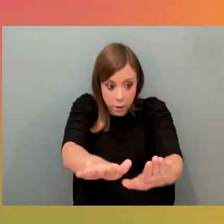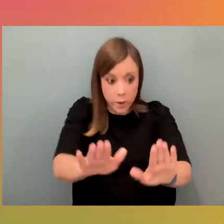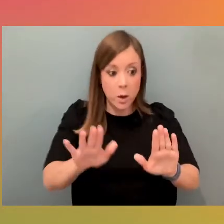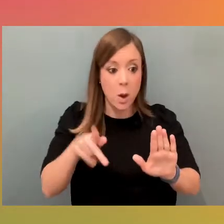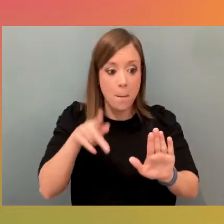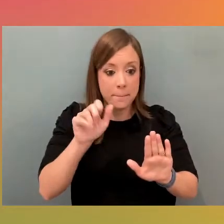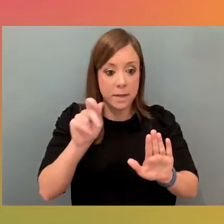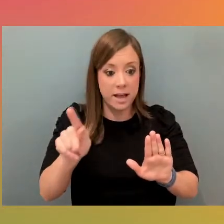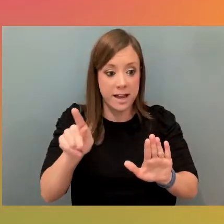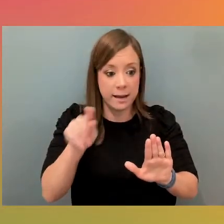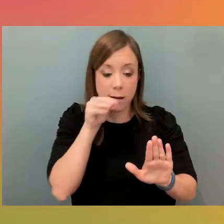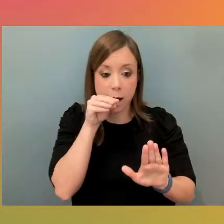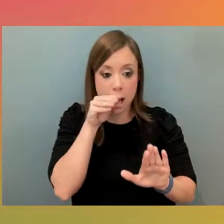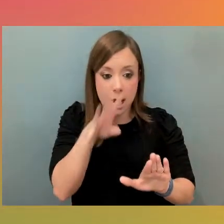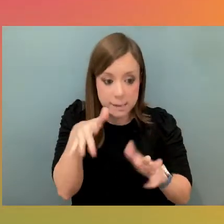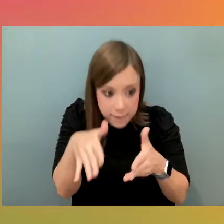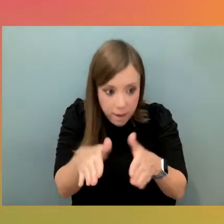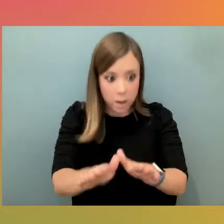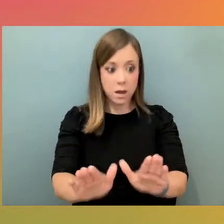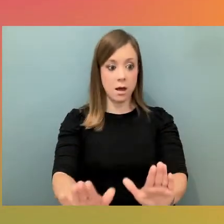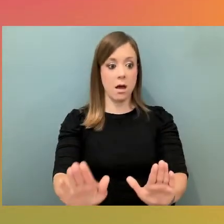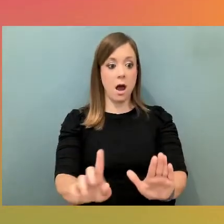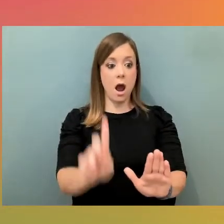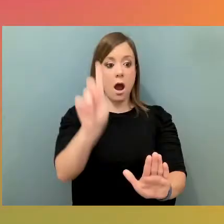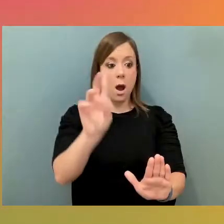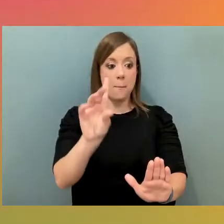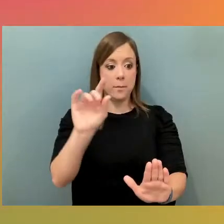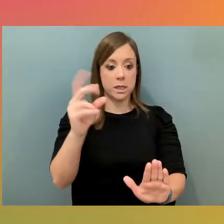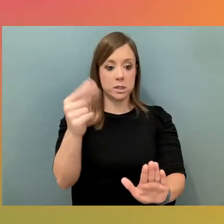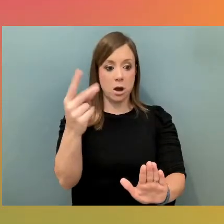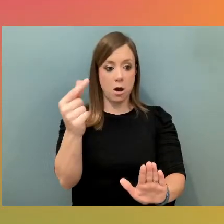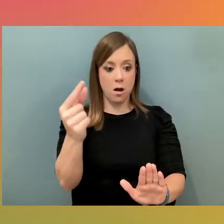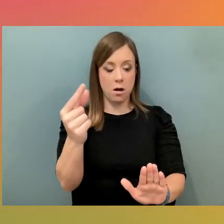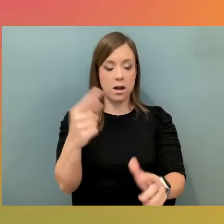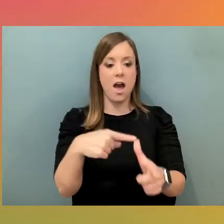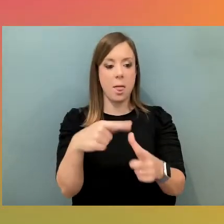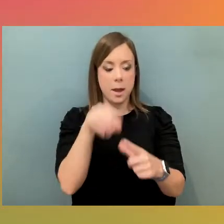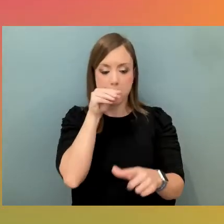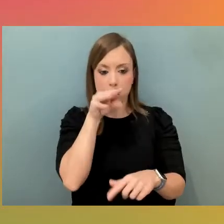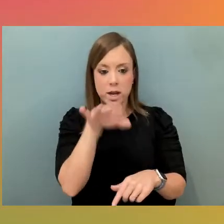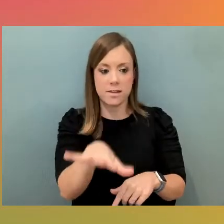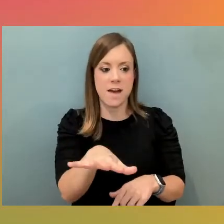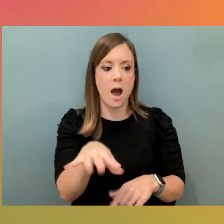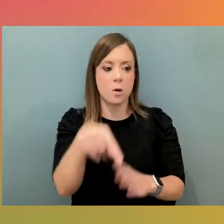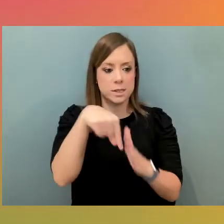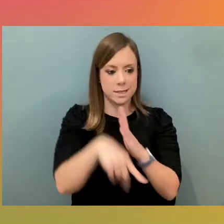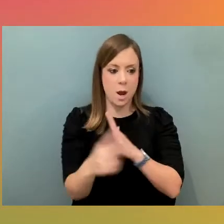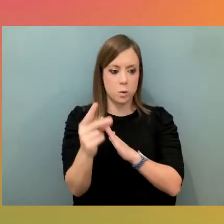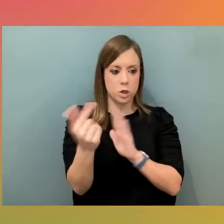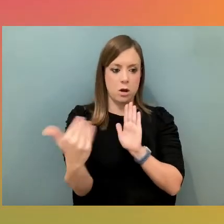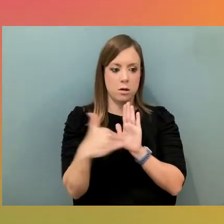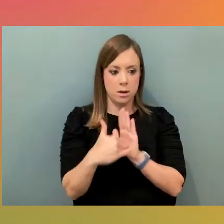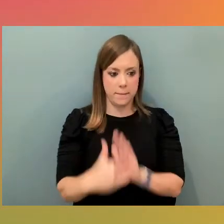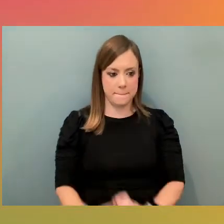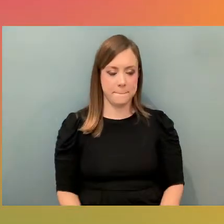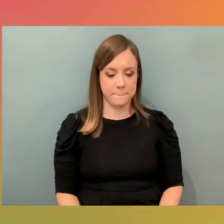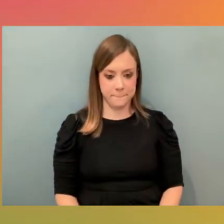STAY HERE. OR INHALE FORWARD TO PLANK. EXHALE LOWER.